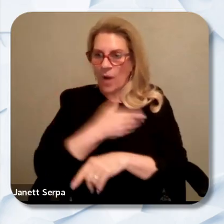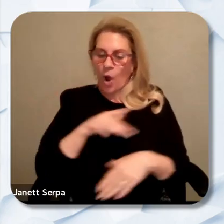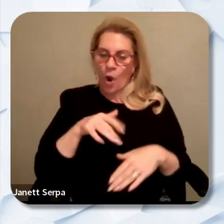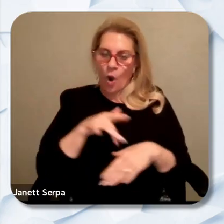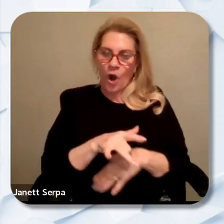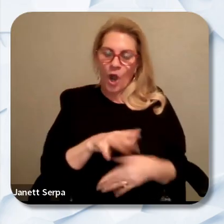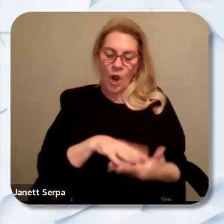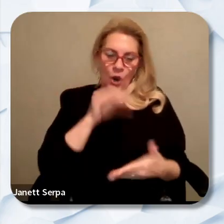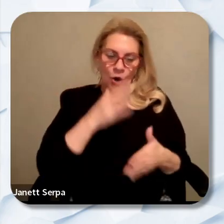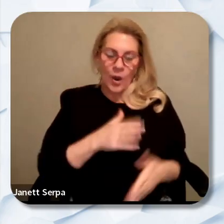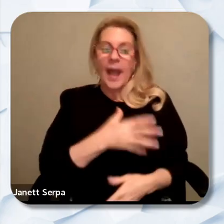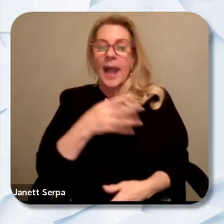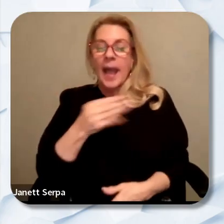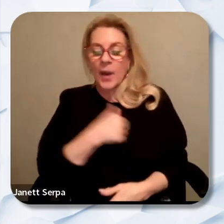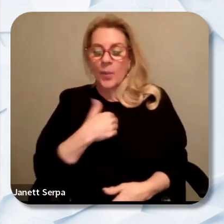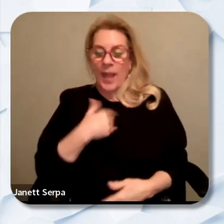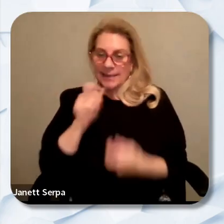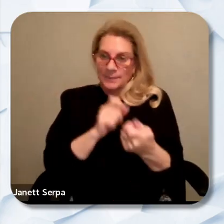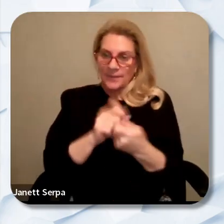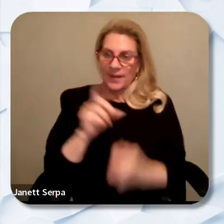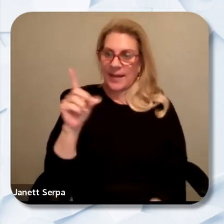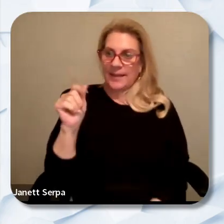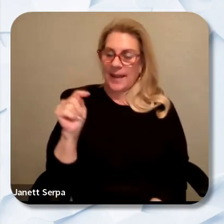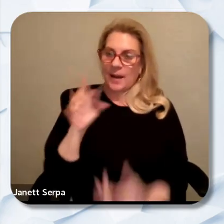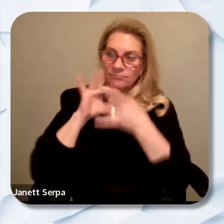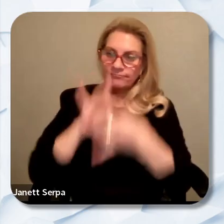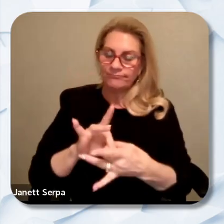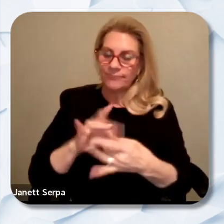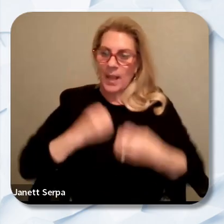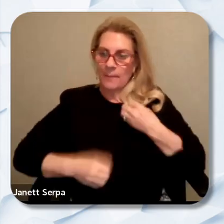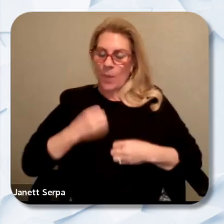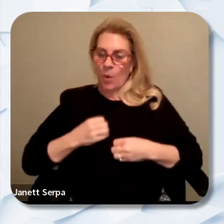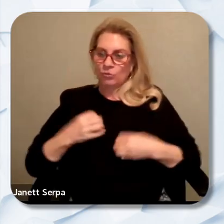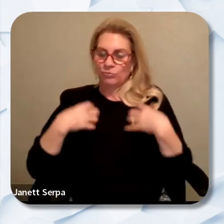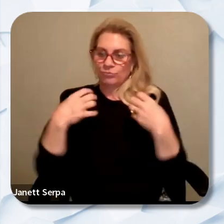and we had specific data around the emotional well-being of students based on the emotional